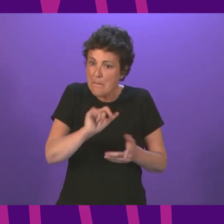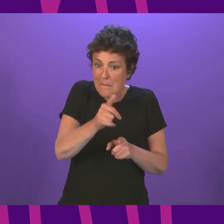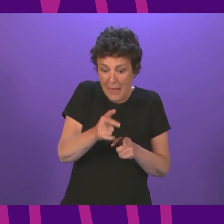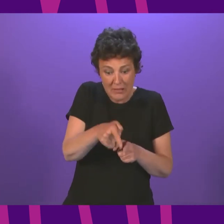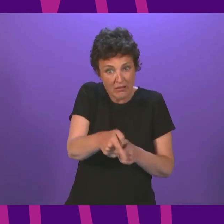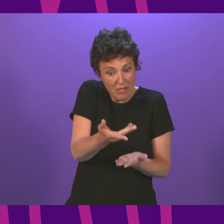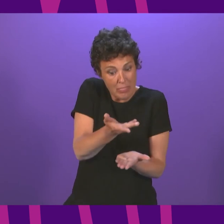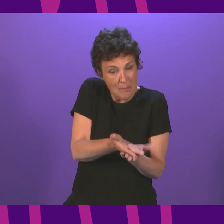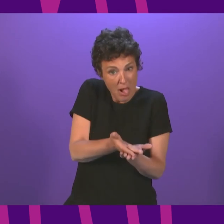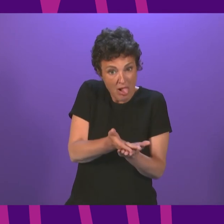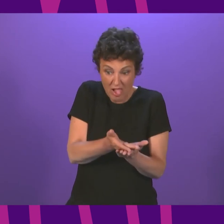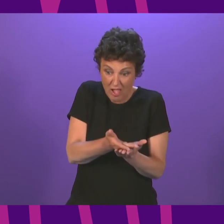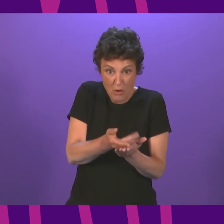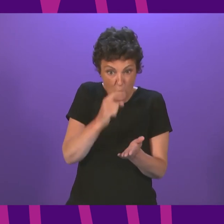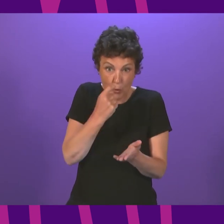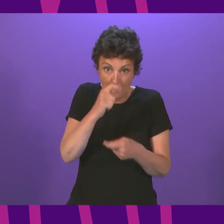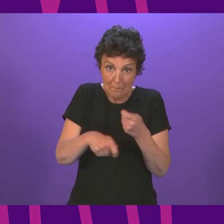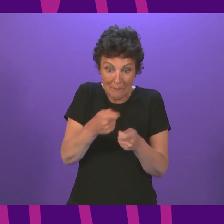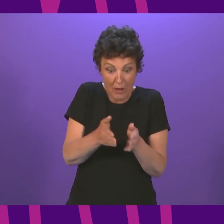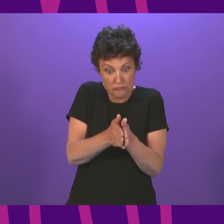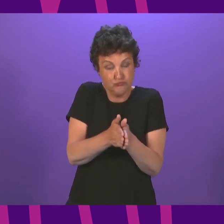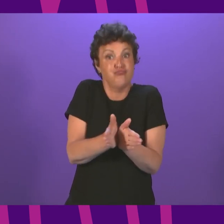isolating and paying their bills. Yesterday, Pam Duncan-Glancy mentioned her desire to